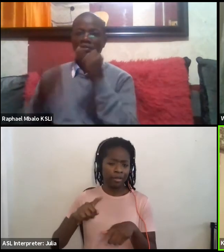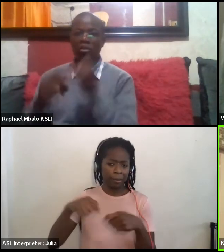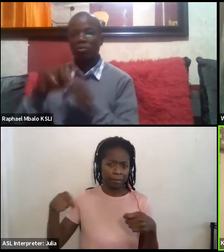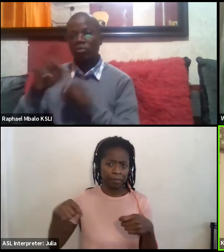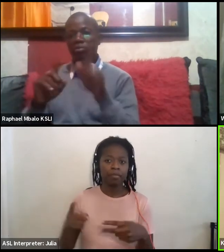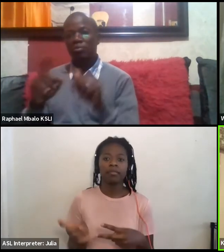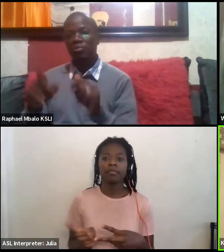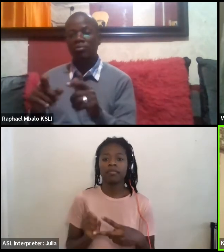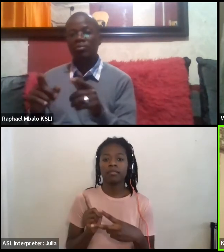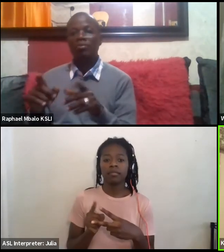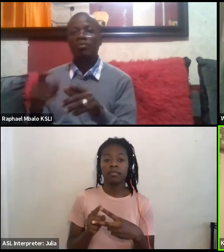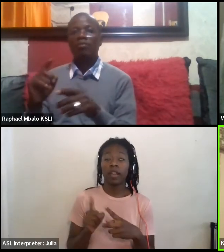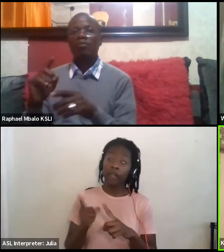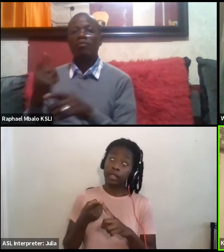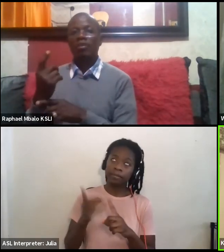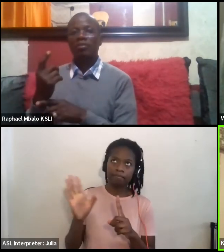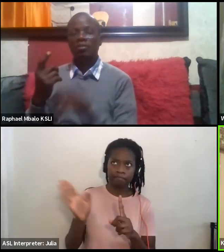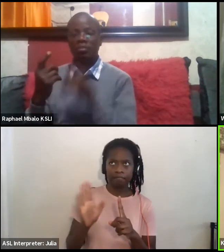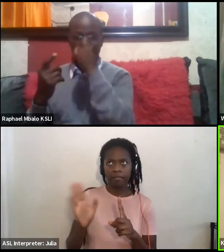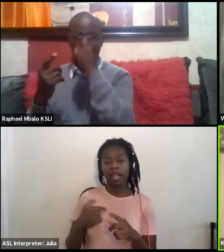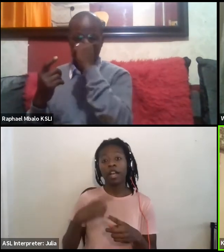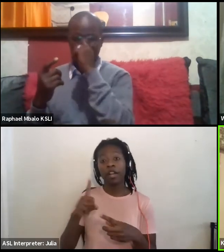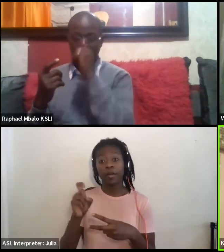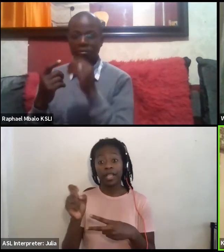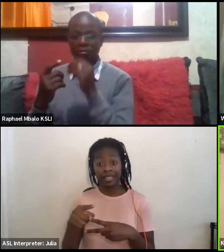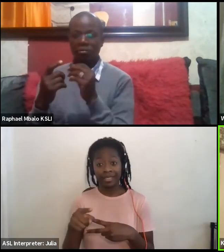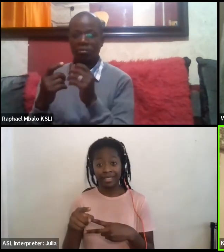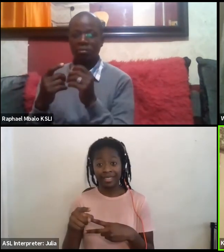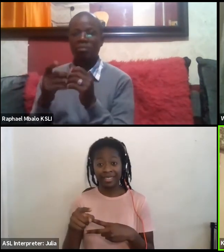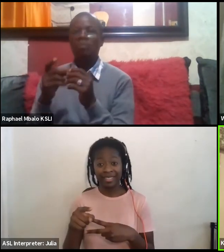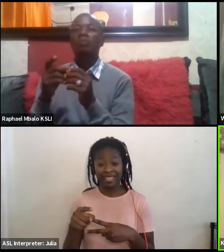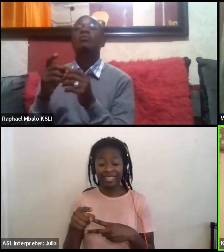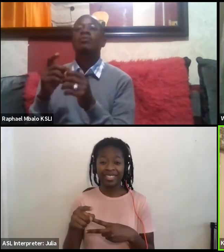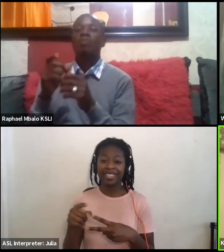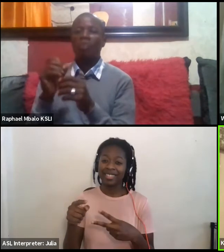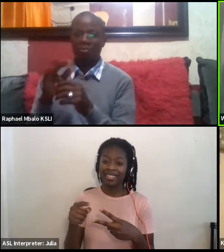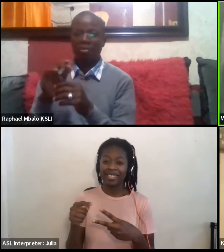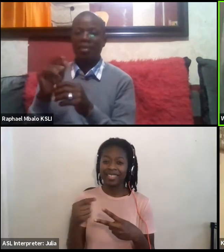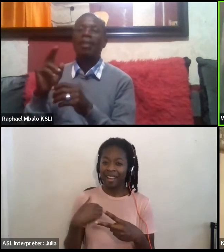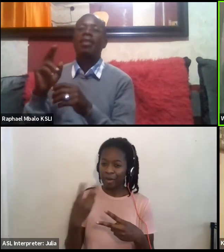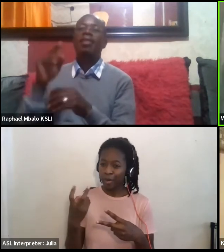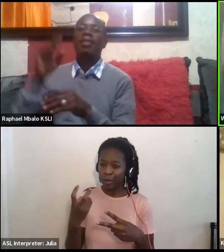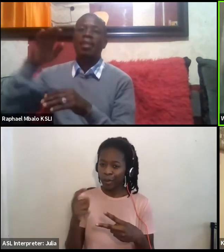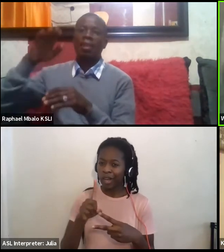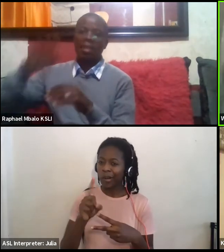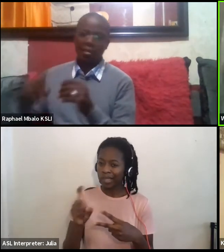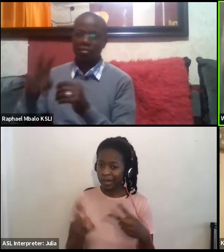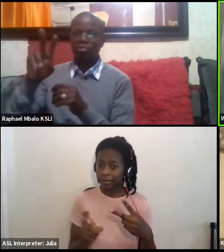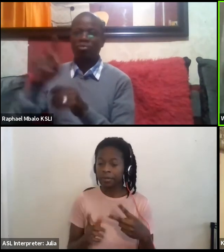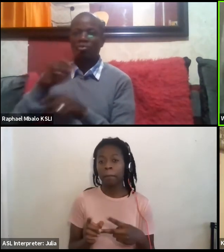well, not first, but my first of the last two questions. (both laugh) First and last two questions for you is,